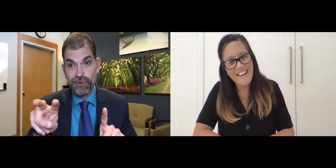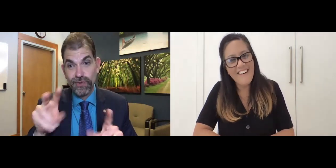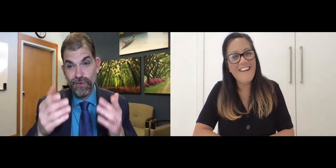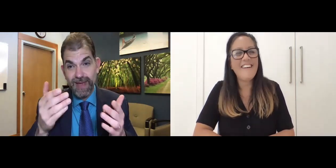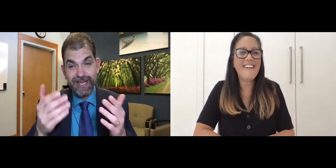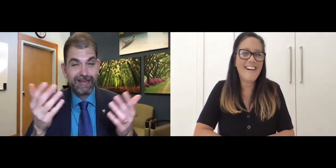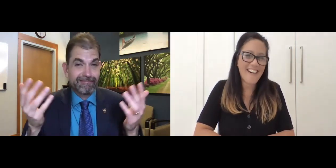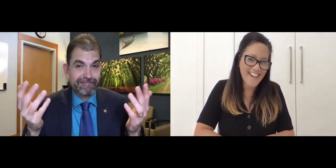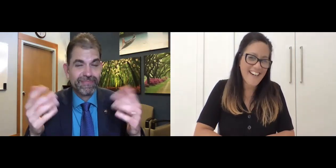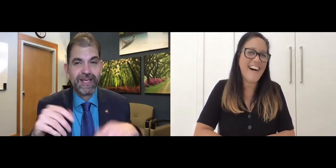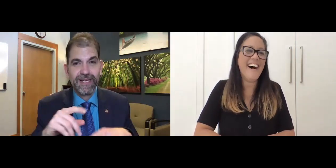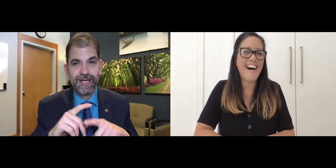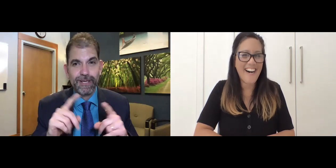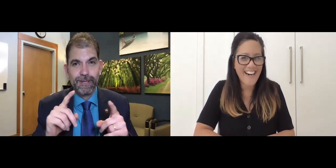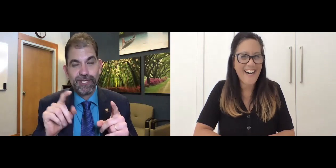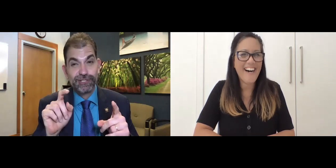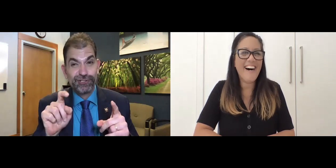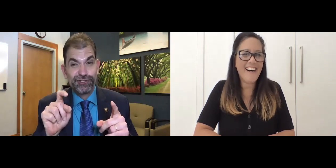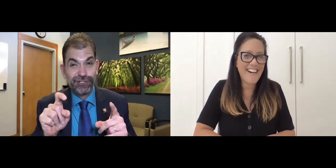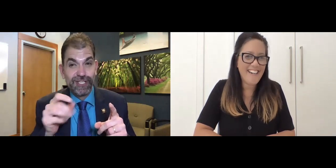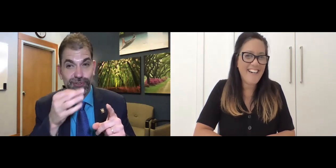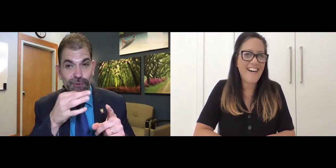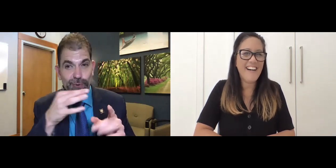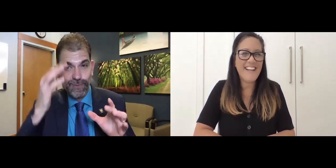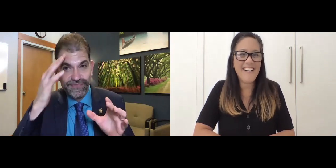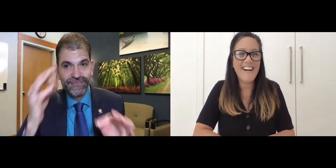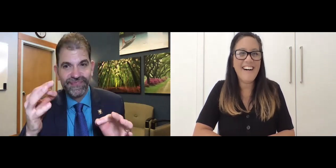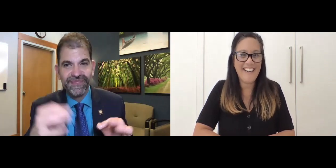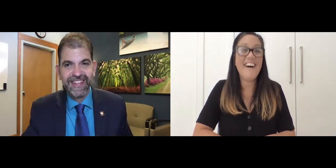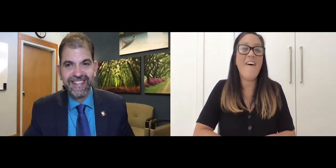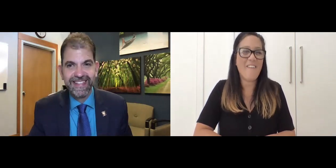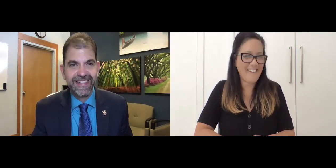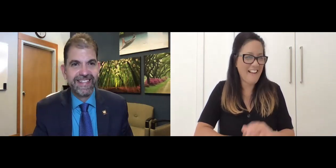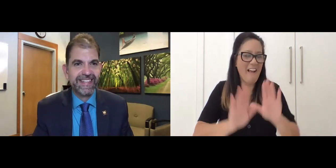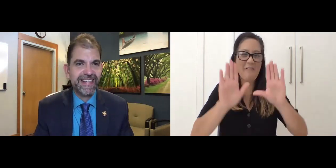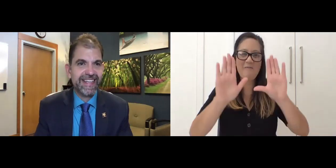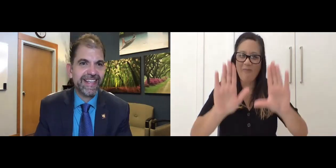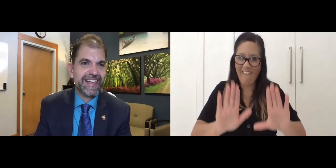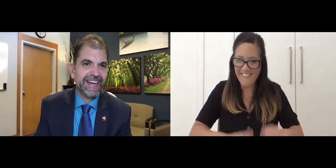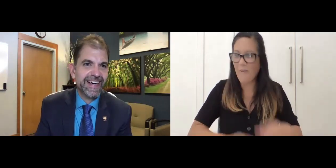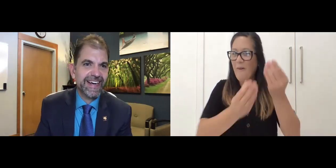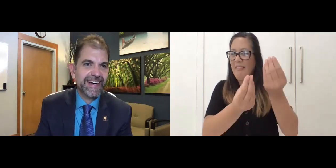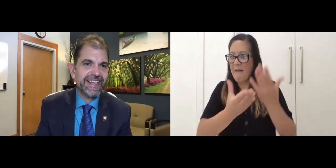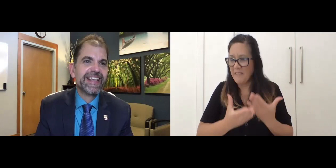to 2022. We don't know yet but we should be making a decision soon.